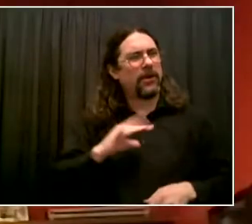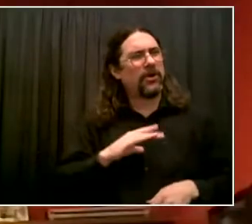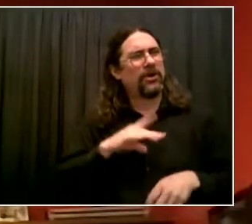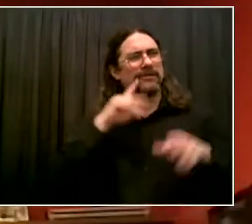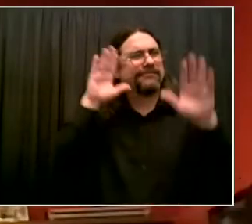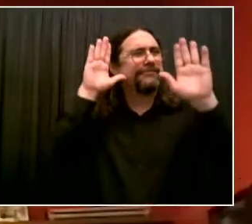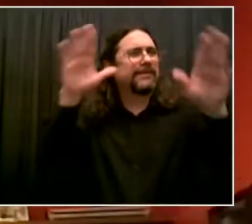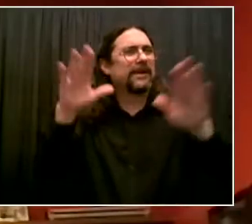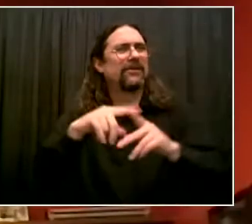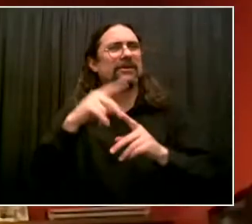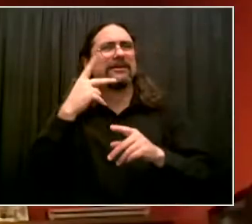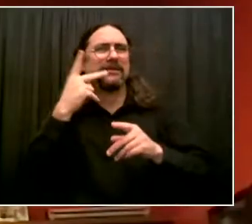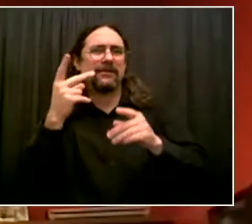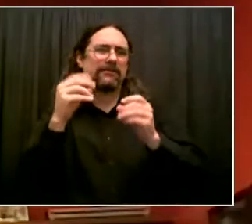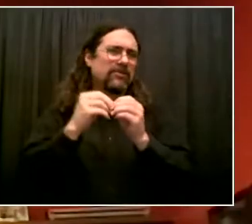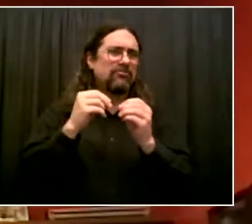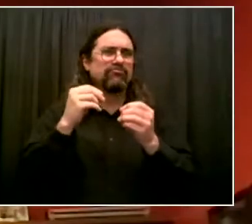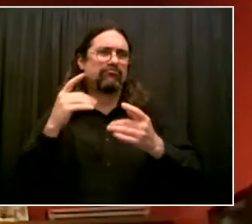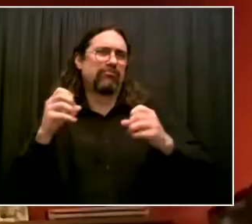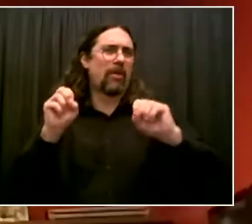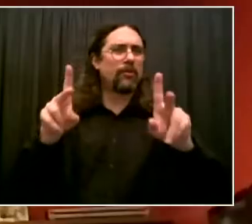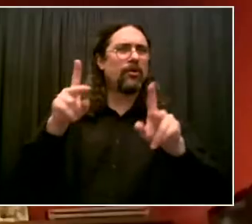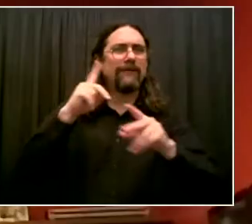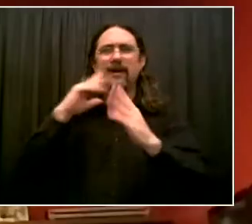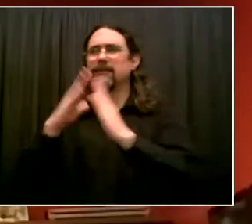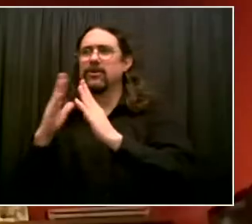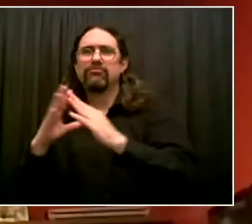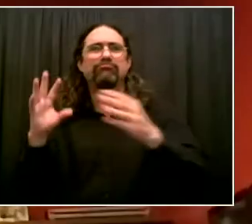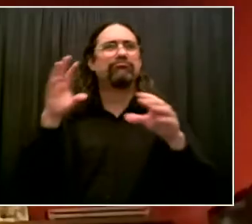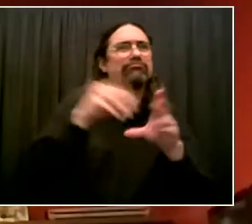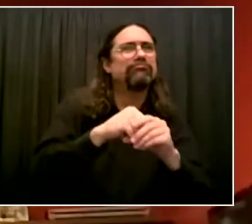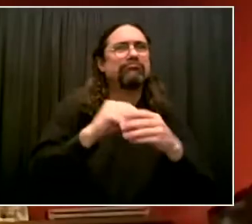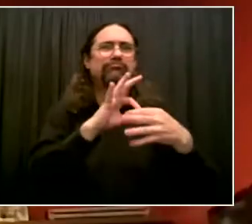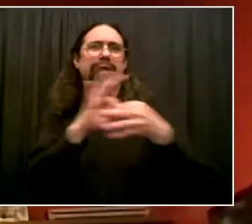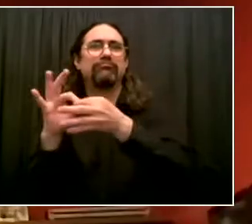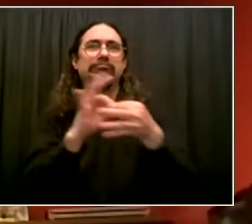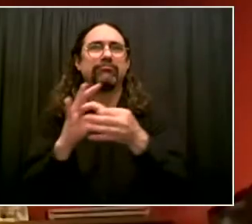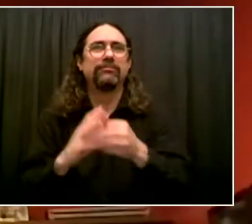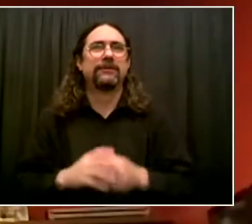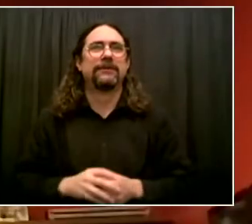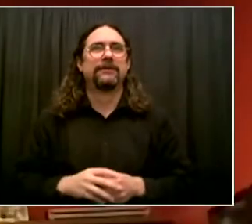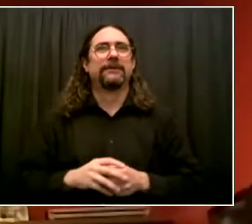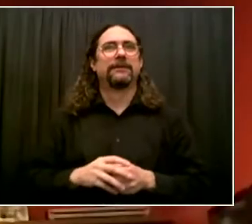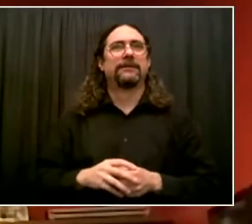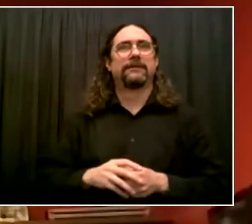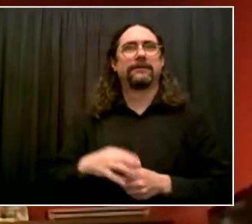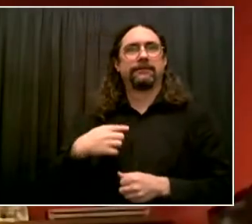KIND OF INTER EXCHANGE AND EAGNGEMENT TO WORK TIGHT AND CLOSELY TOGEHTER .